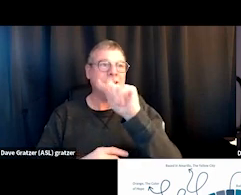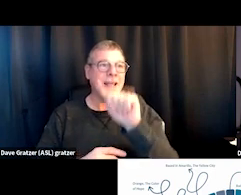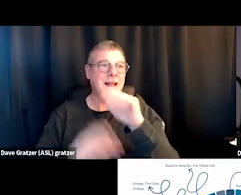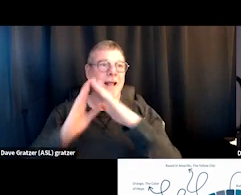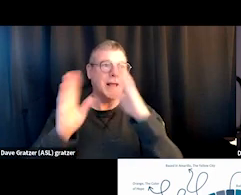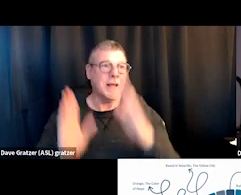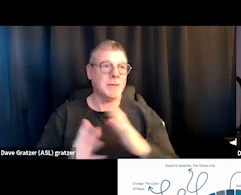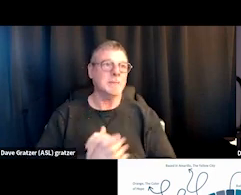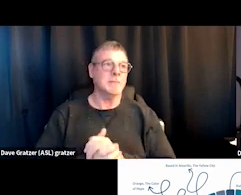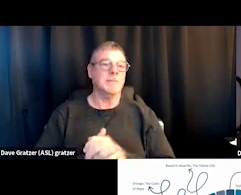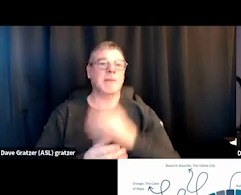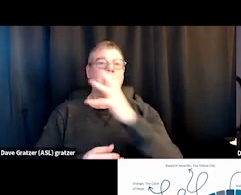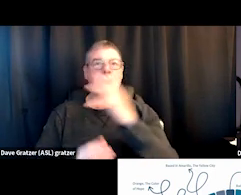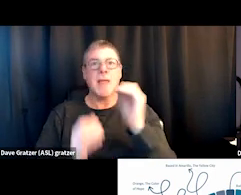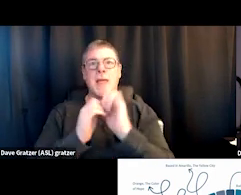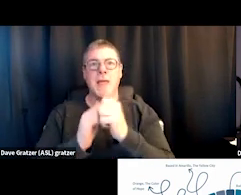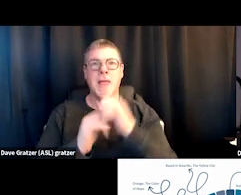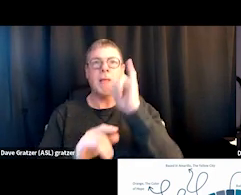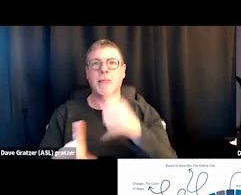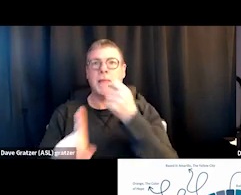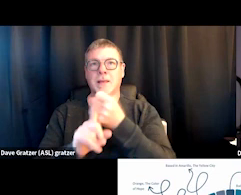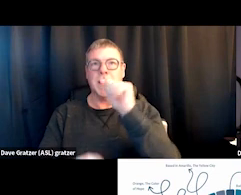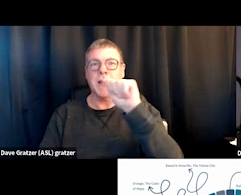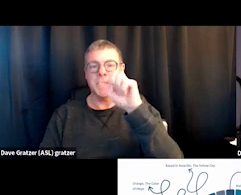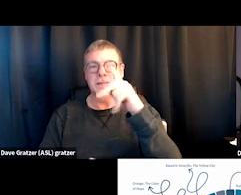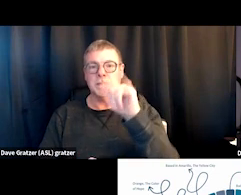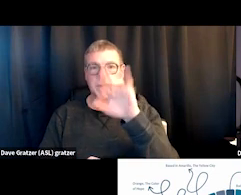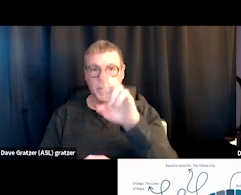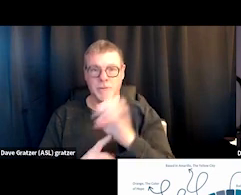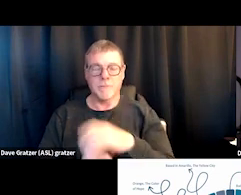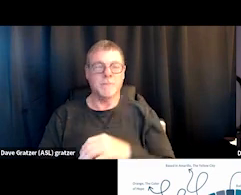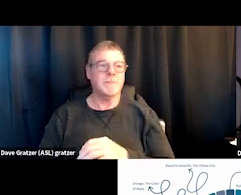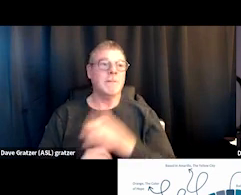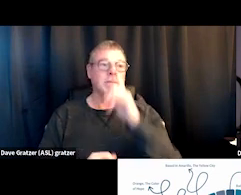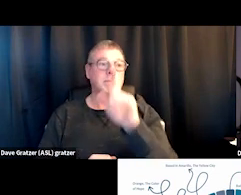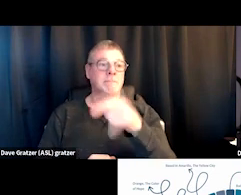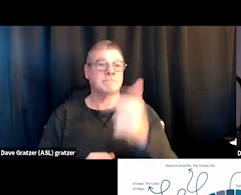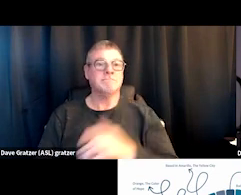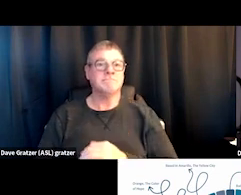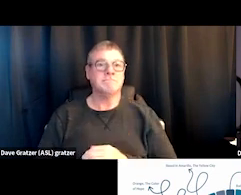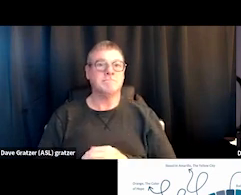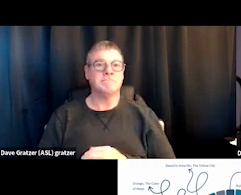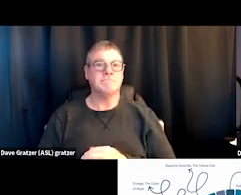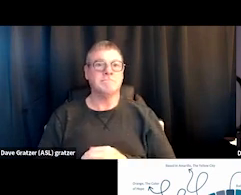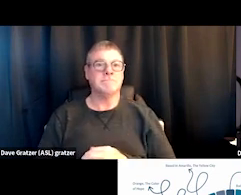and then how this has impacted our outcomes. So if you wanna go to the next slide. Who Aspire is